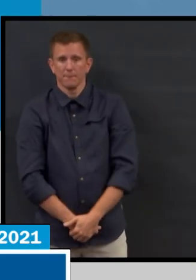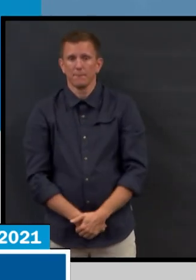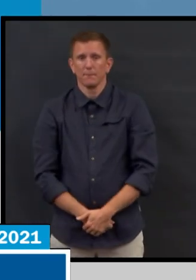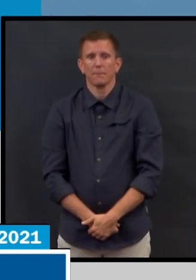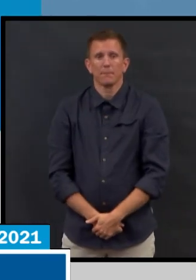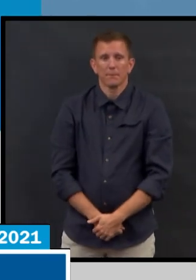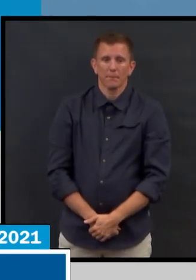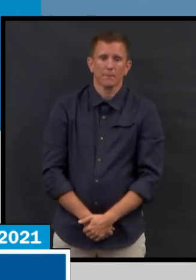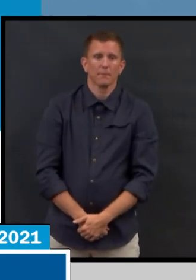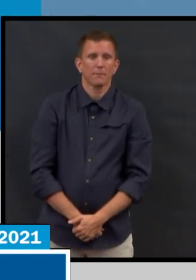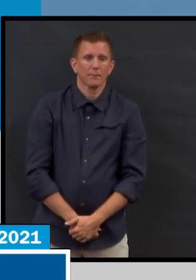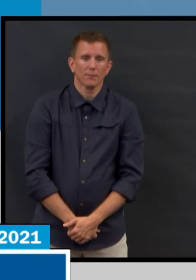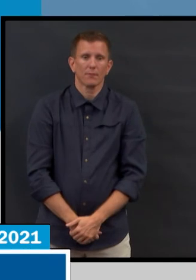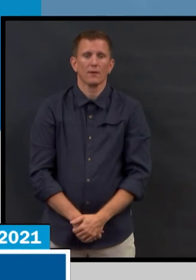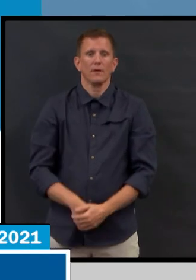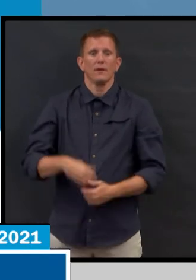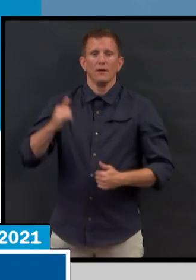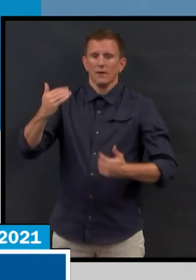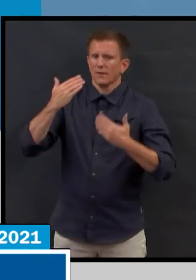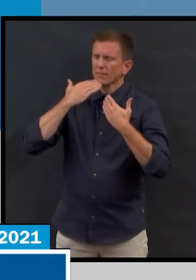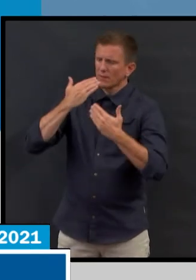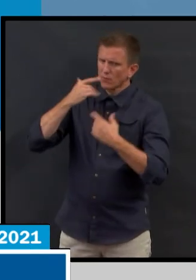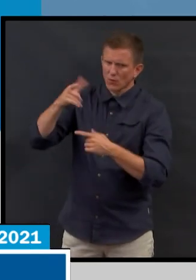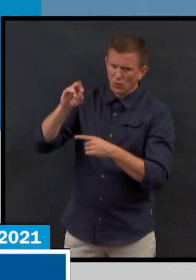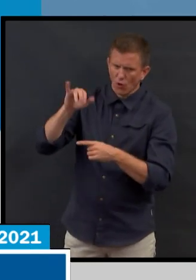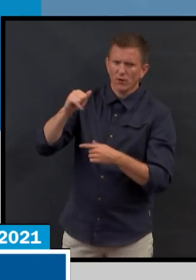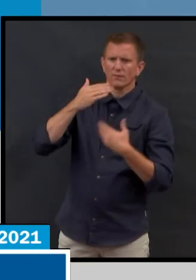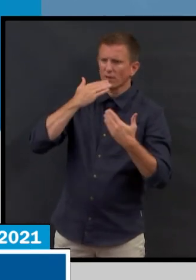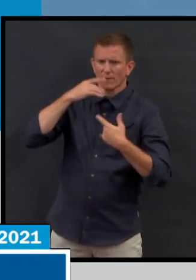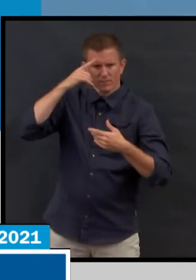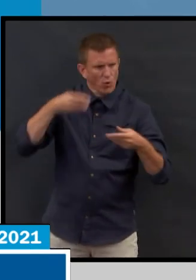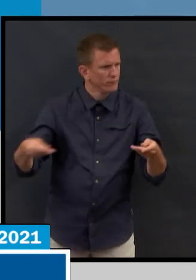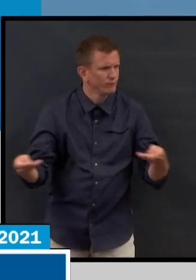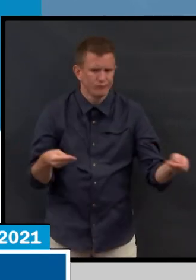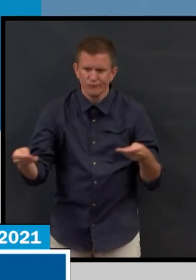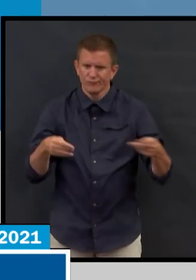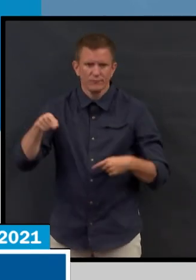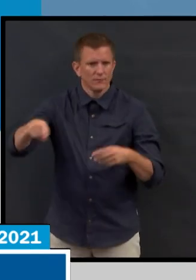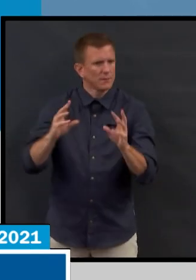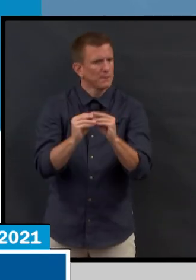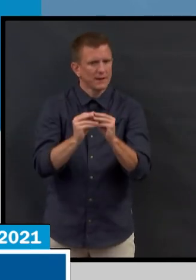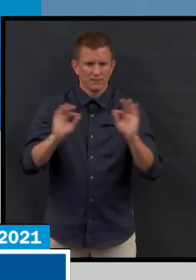job in moderating us to councilman hernig my man thank you again for your tremendous uh leadership